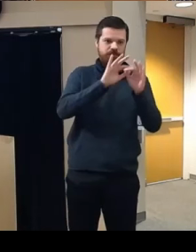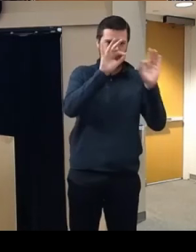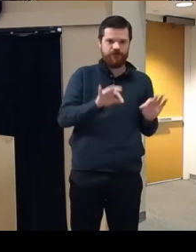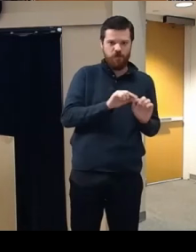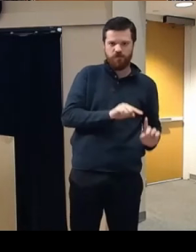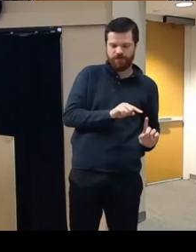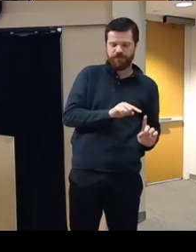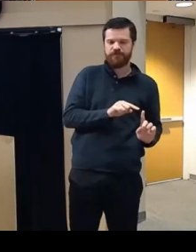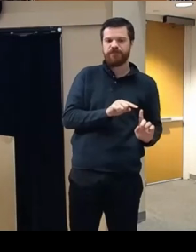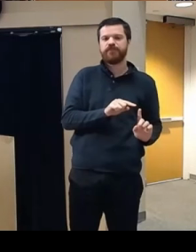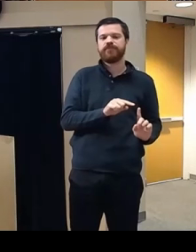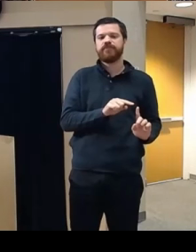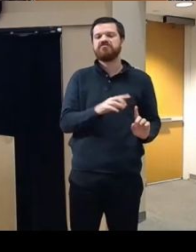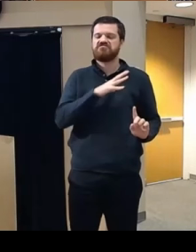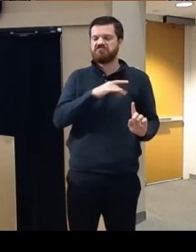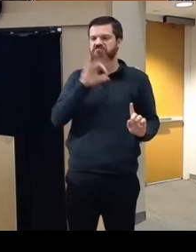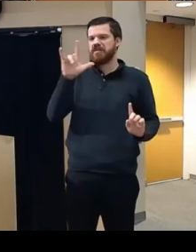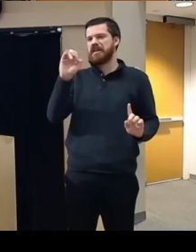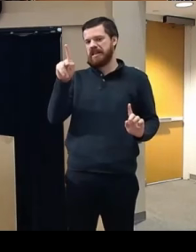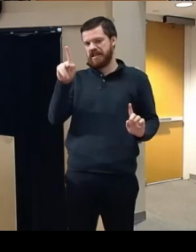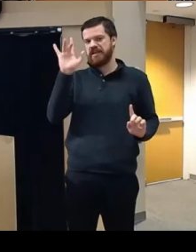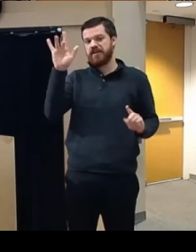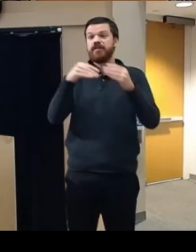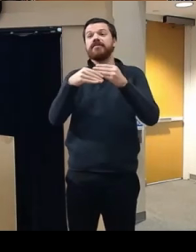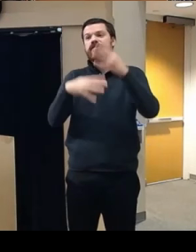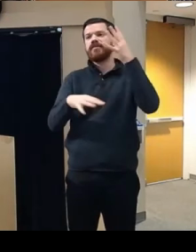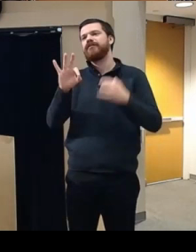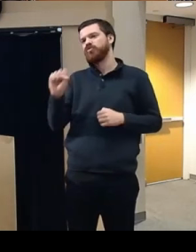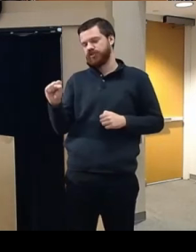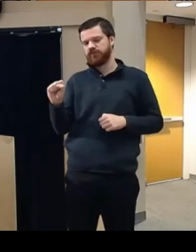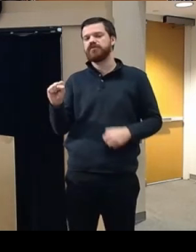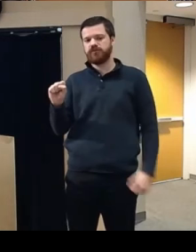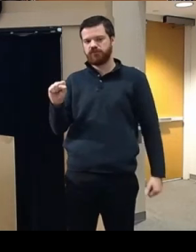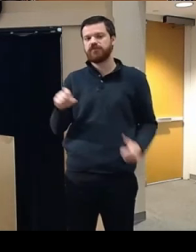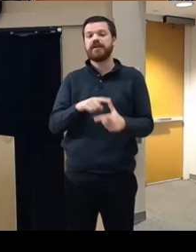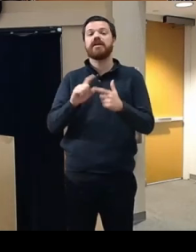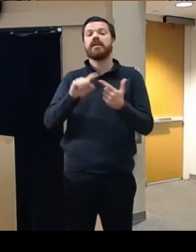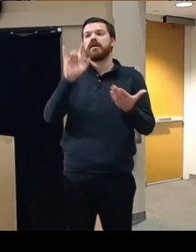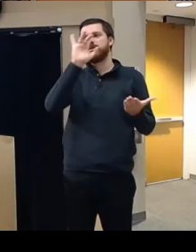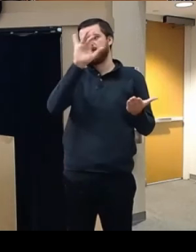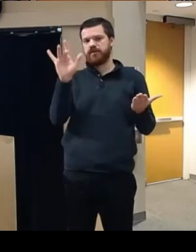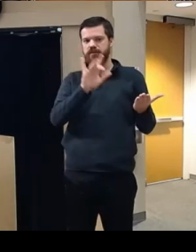Gad 7 so I'm going to click on this link which pulls up the flow sheet I'm going to enter in his